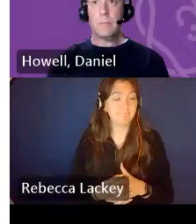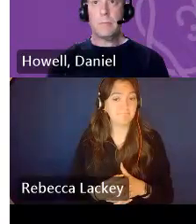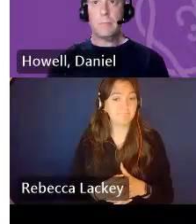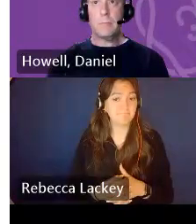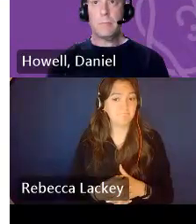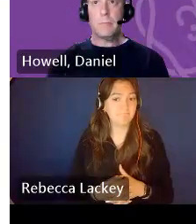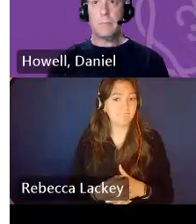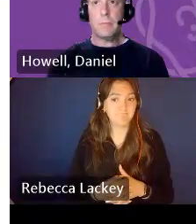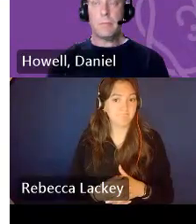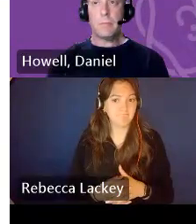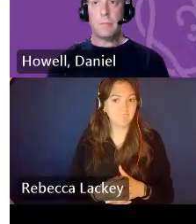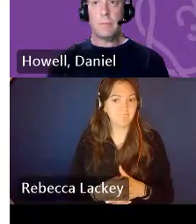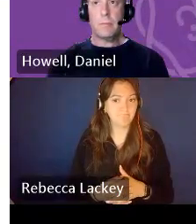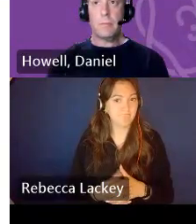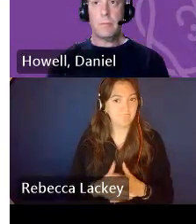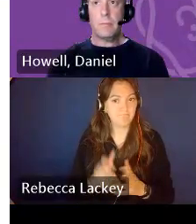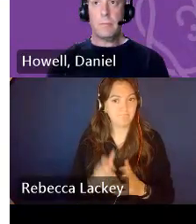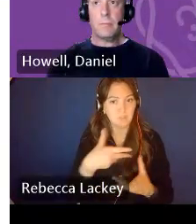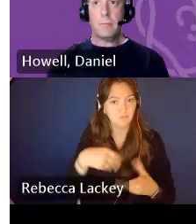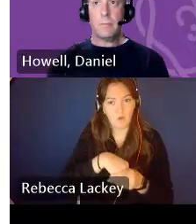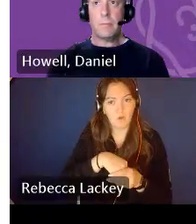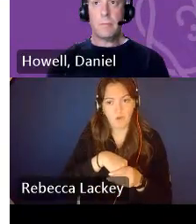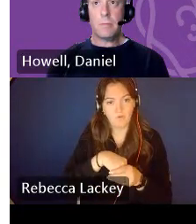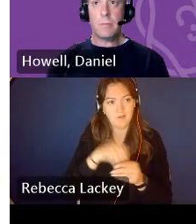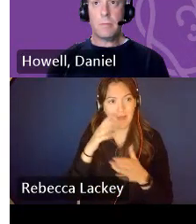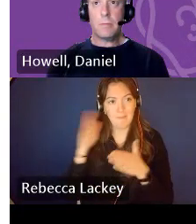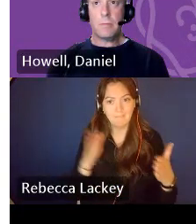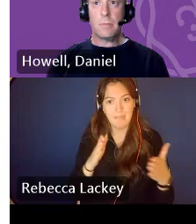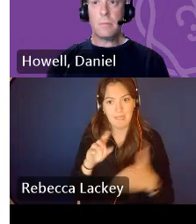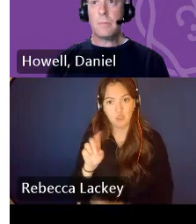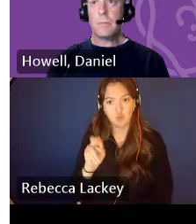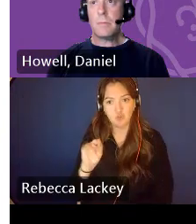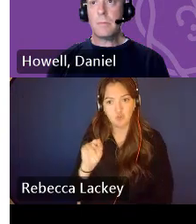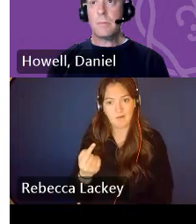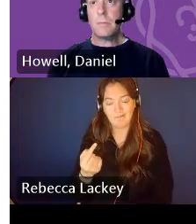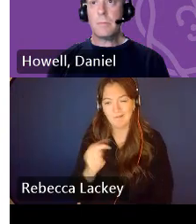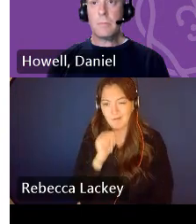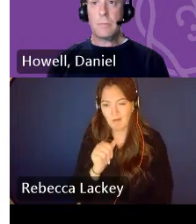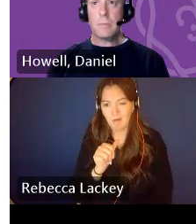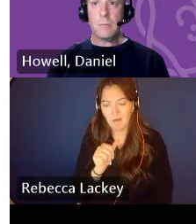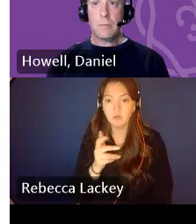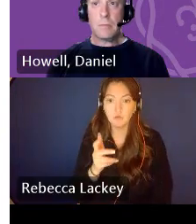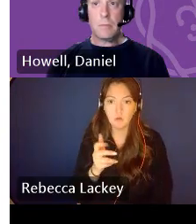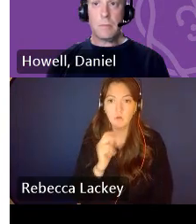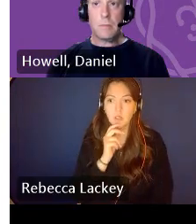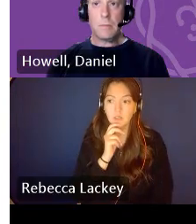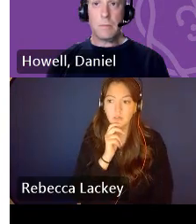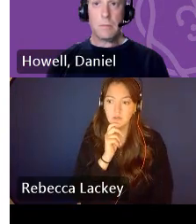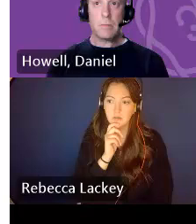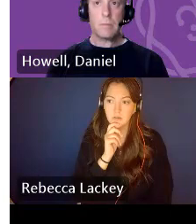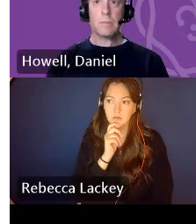I don't believe that's a criteria in the planning and zoning but uh can get we can